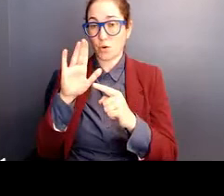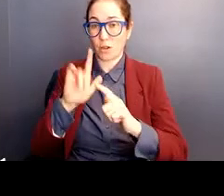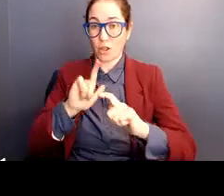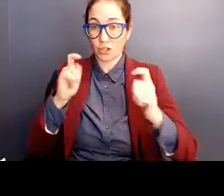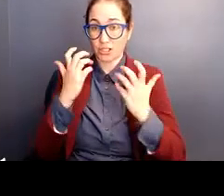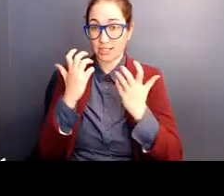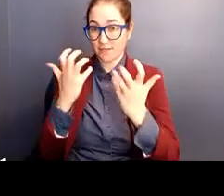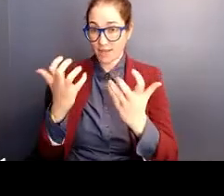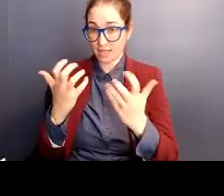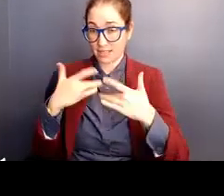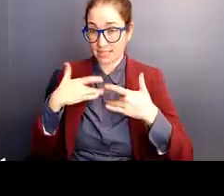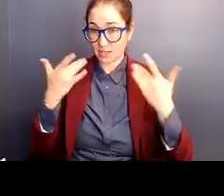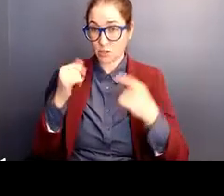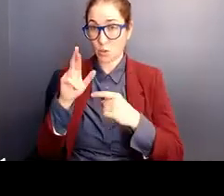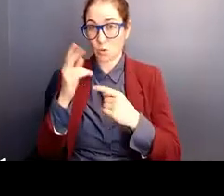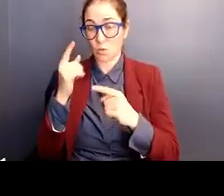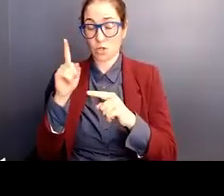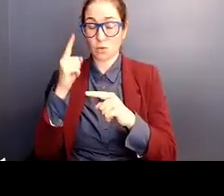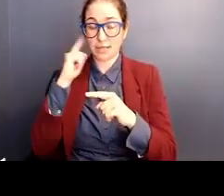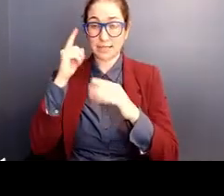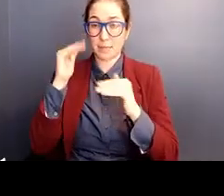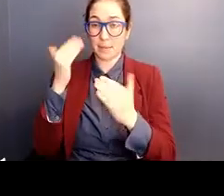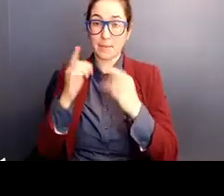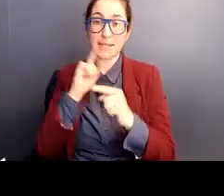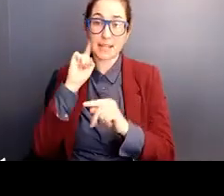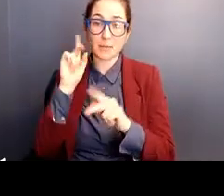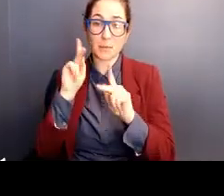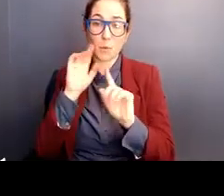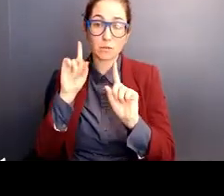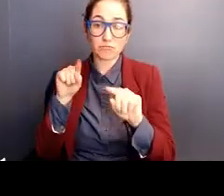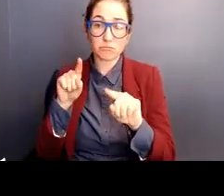events that you expect deaf people may attend. So for instance if